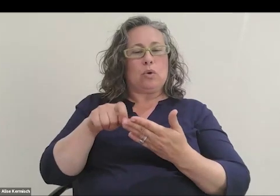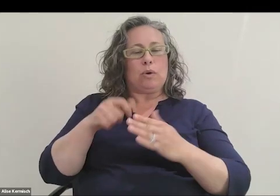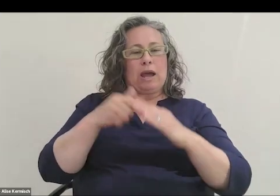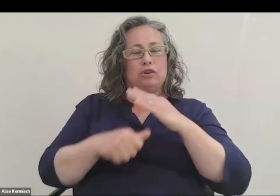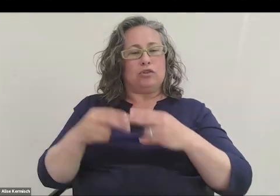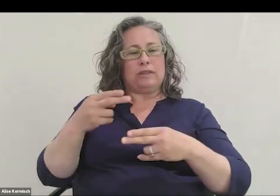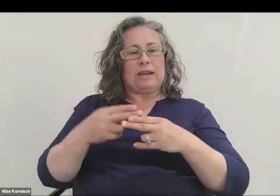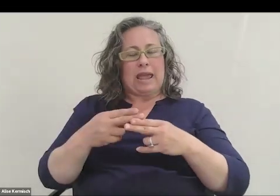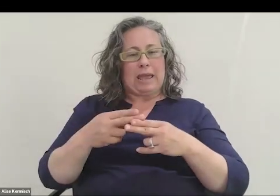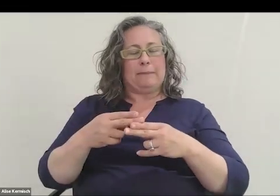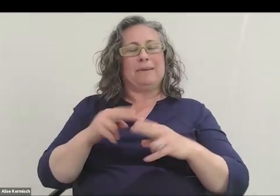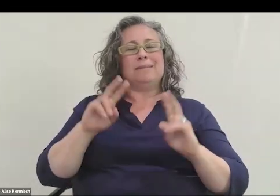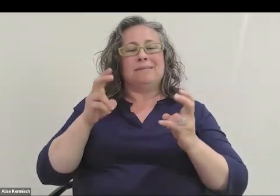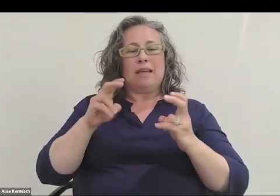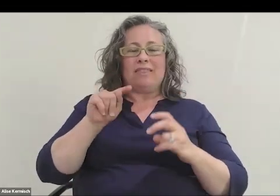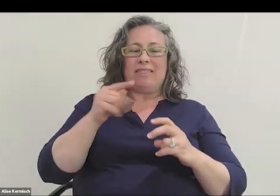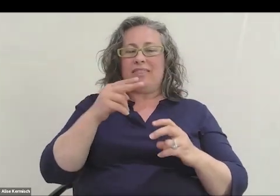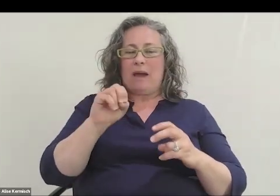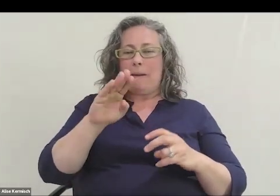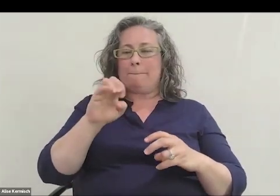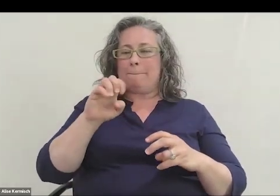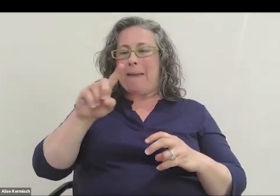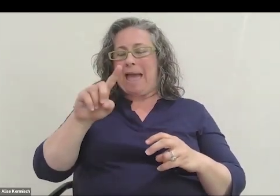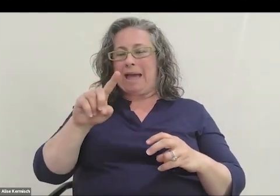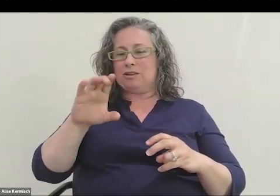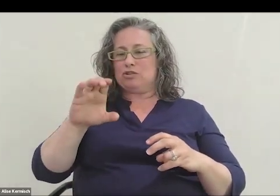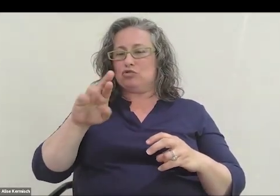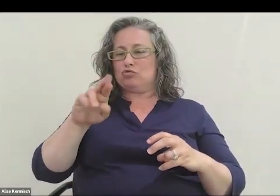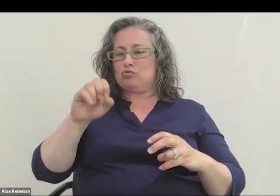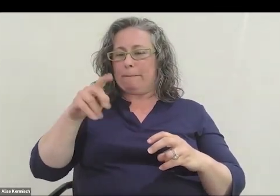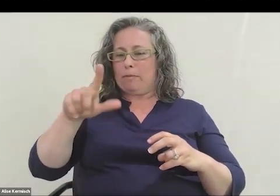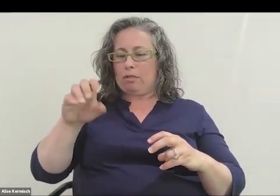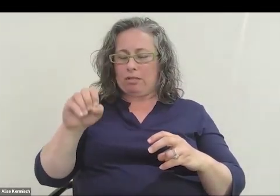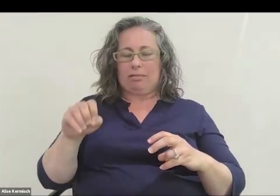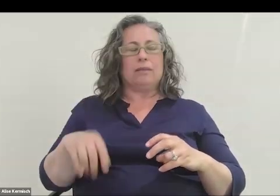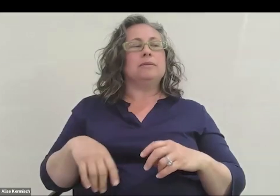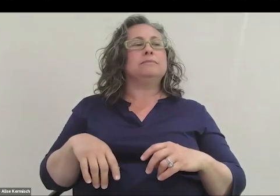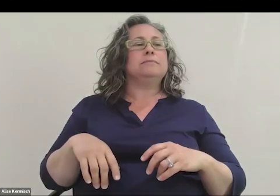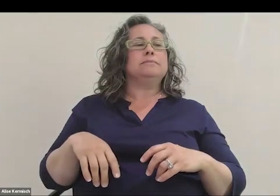He wrote under the name The Bad Cripple. He's revealing particular truths.